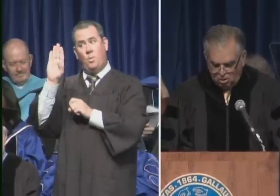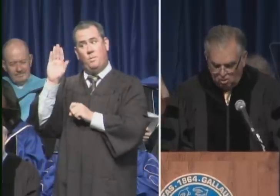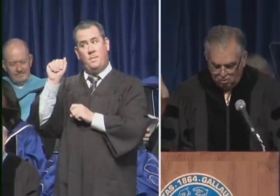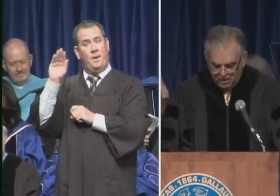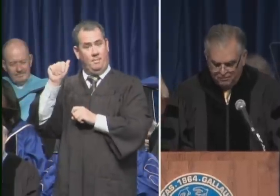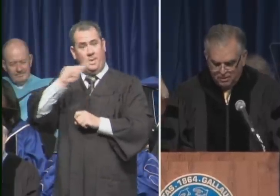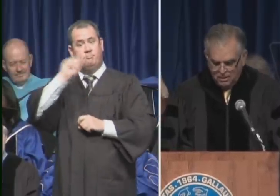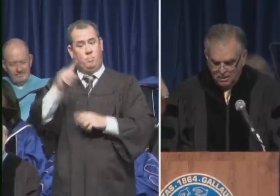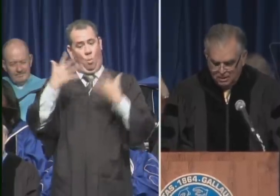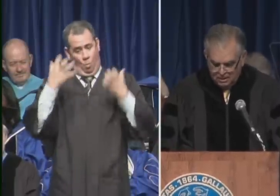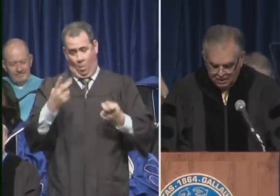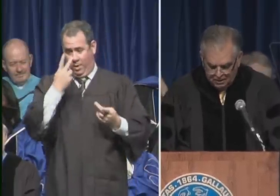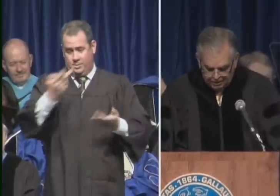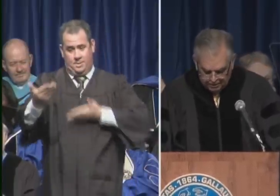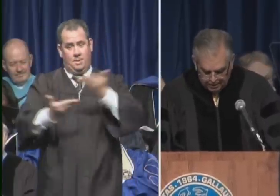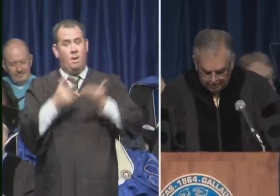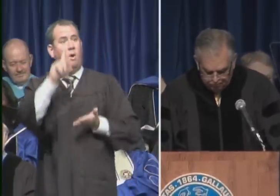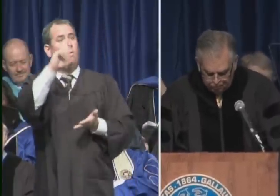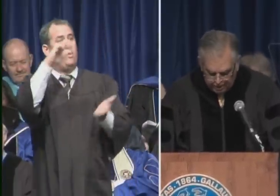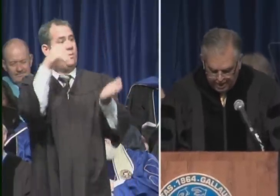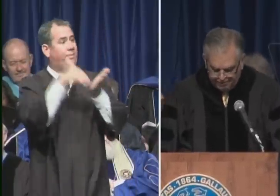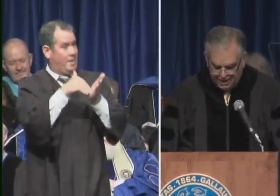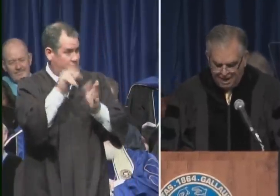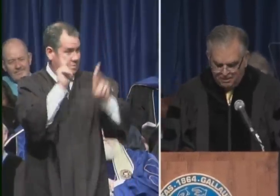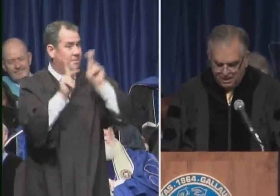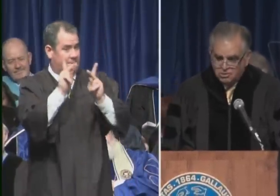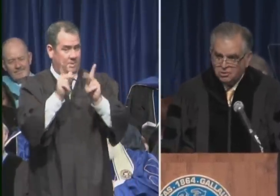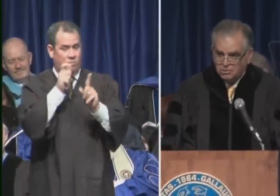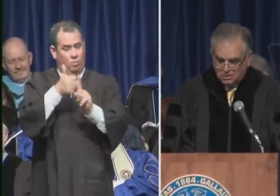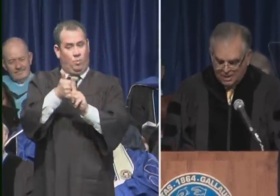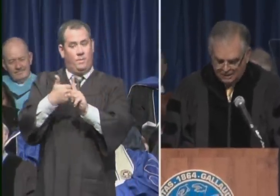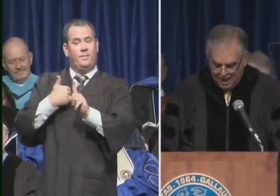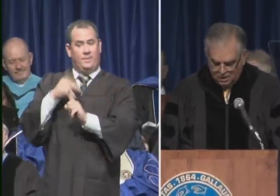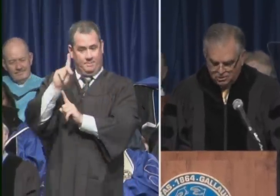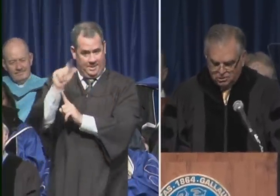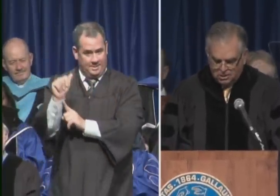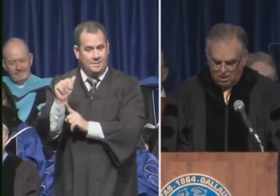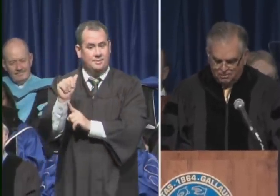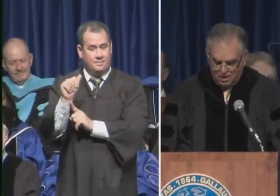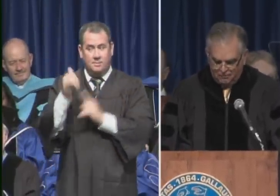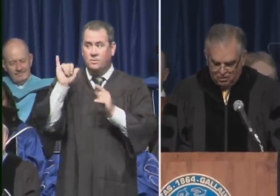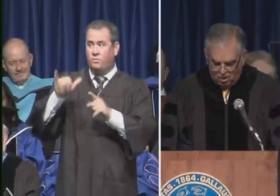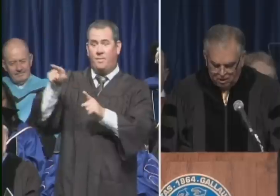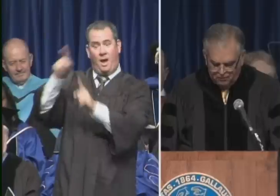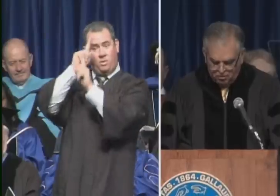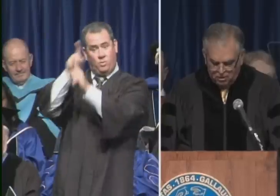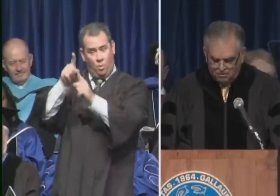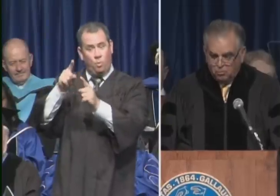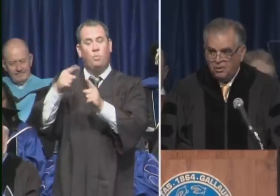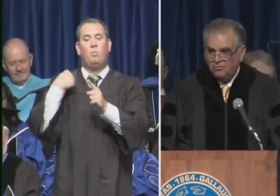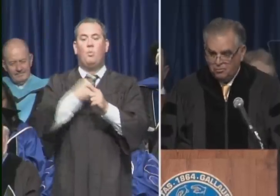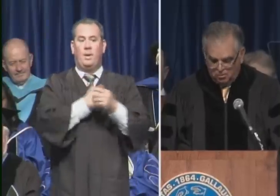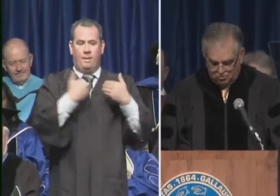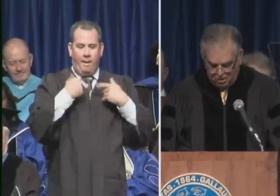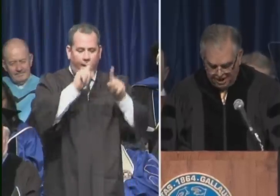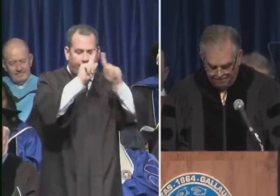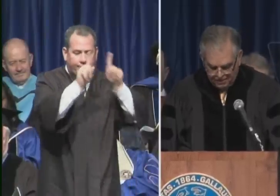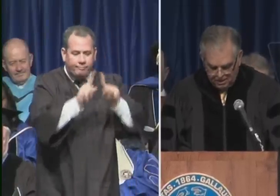we have accommodations and technologies to help deaf and hard of hearing employees do their job.